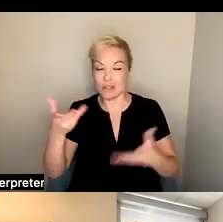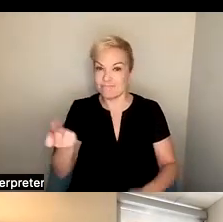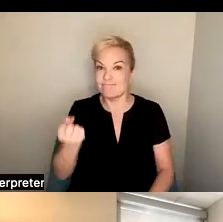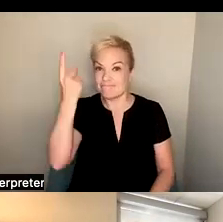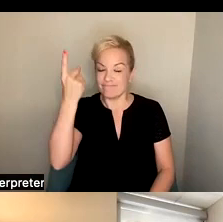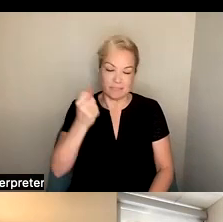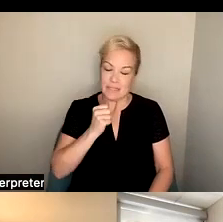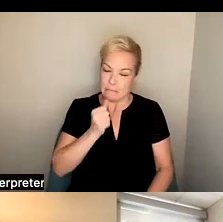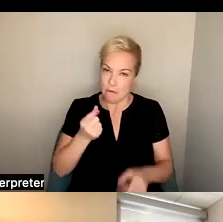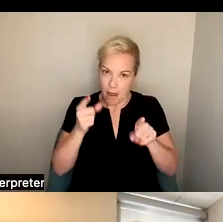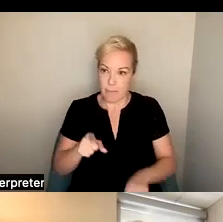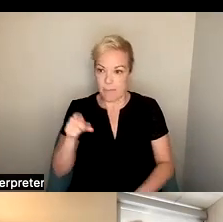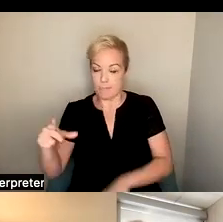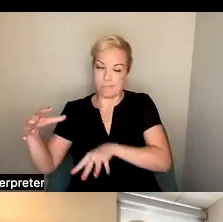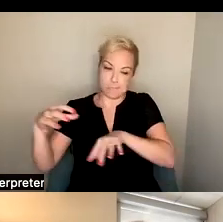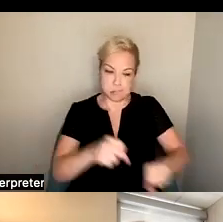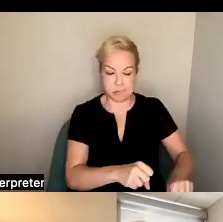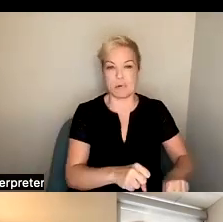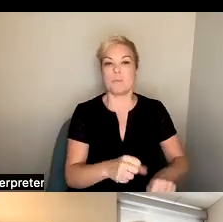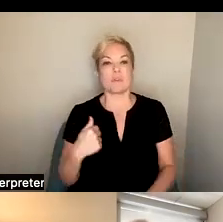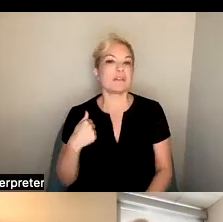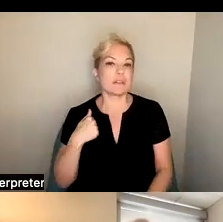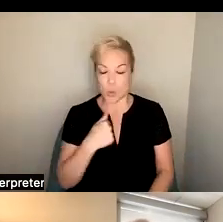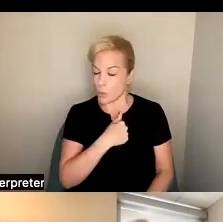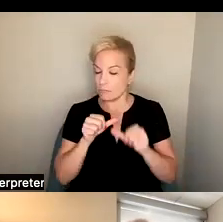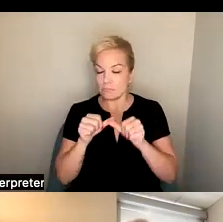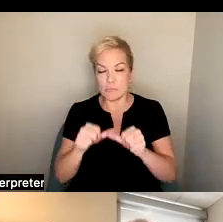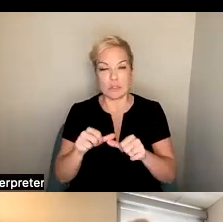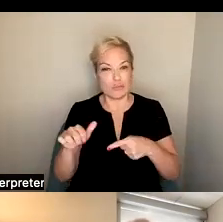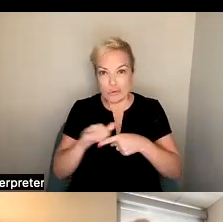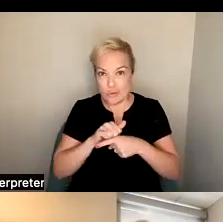pra- in principle and as a value system in a lot of our communities to this day.